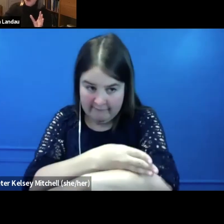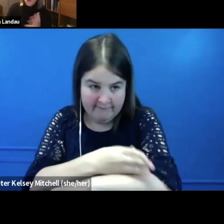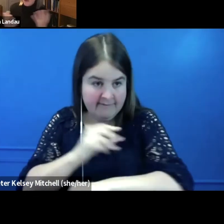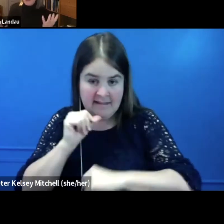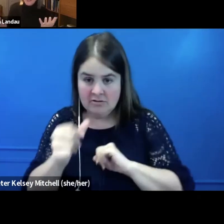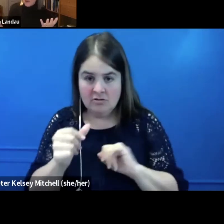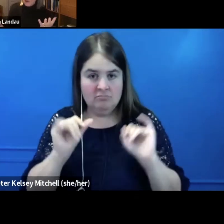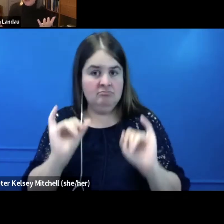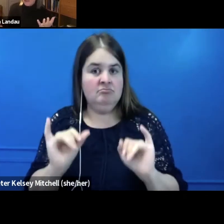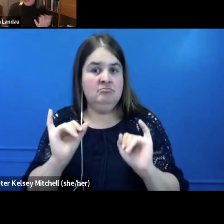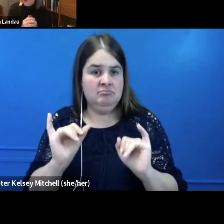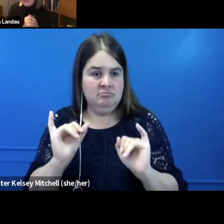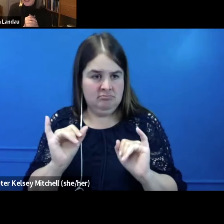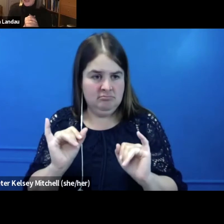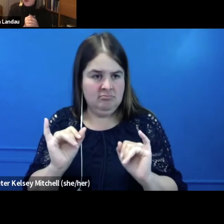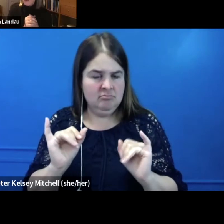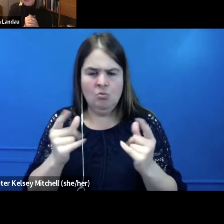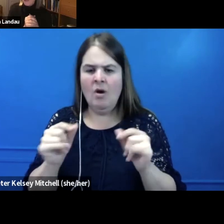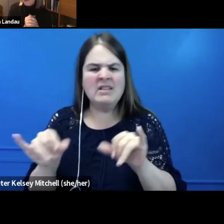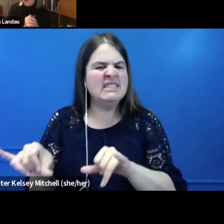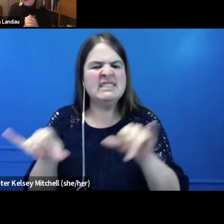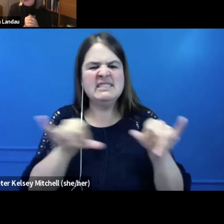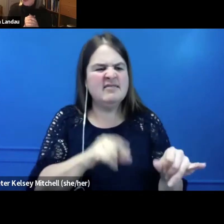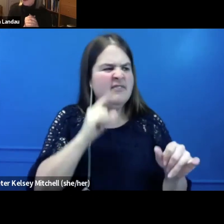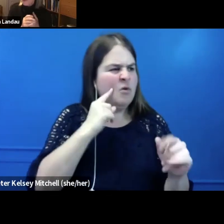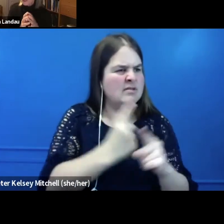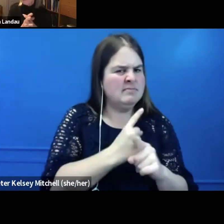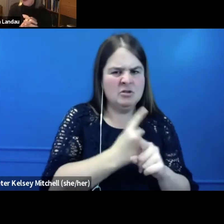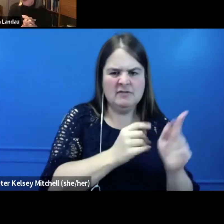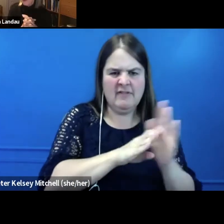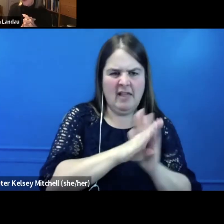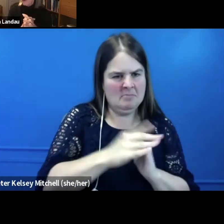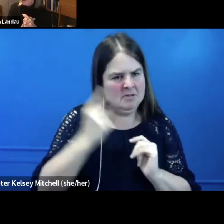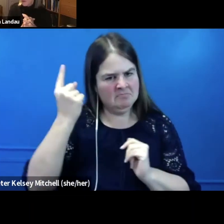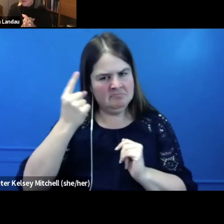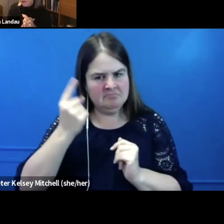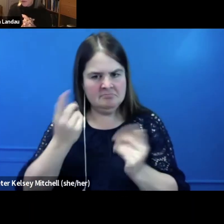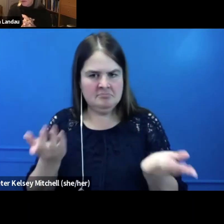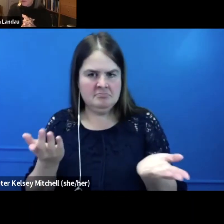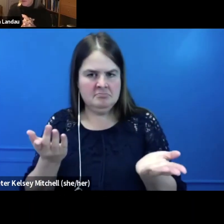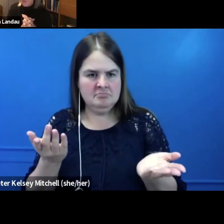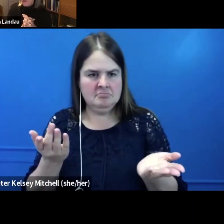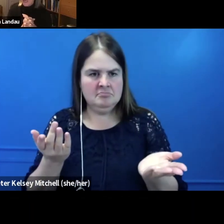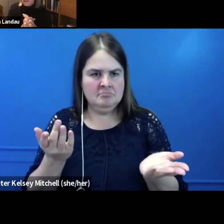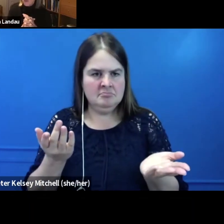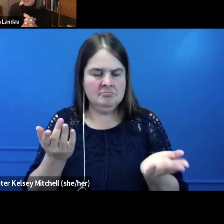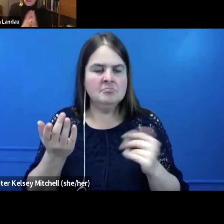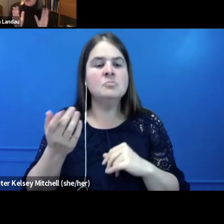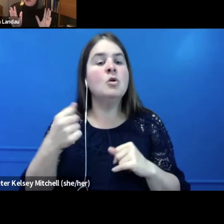what is the equivalent here what is the equivalent for william syndrome children